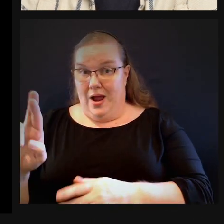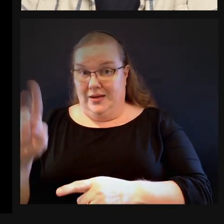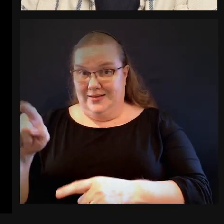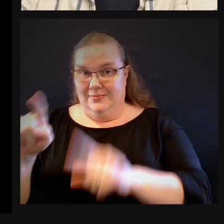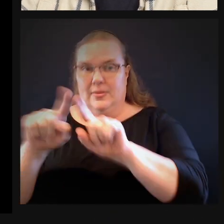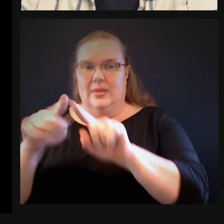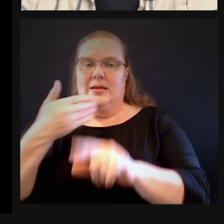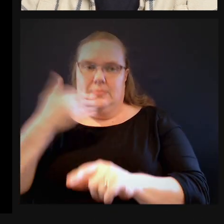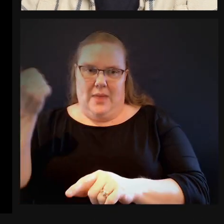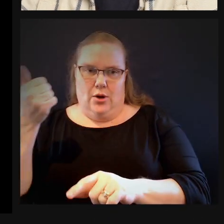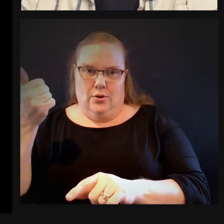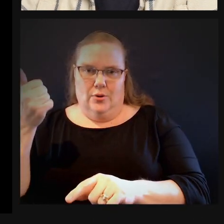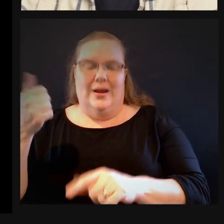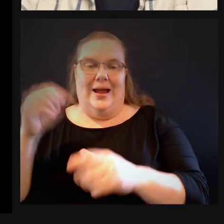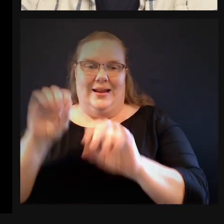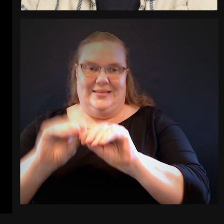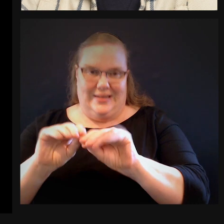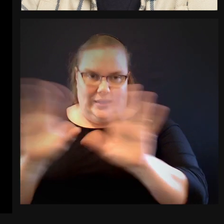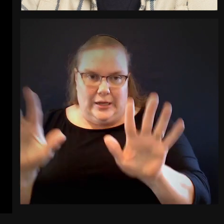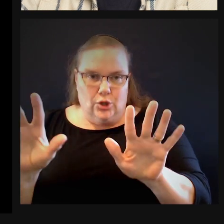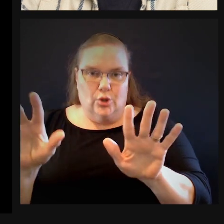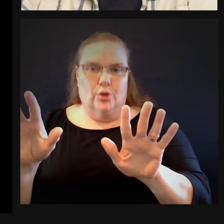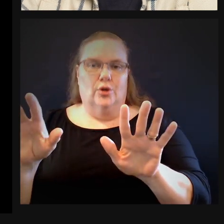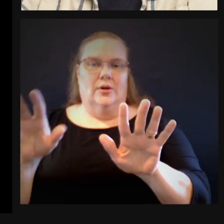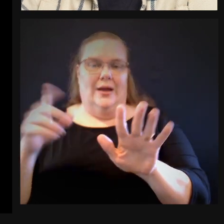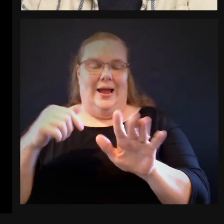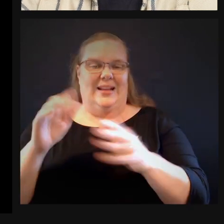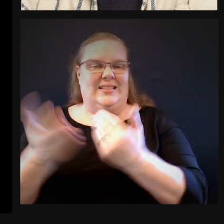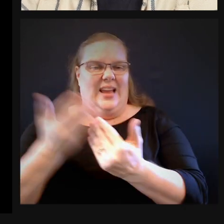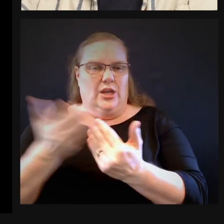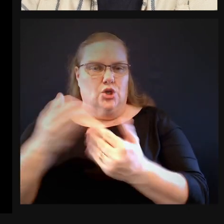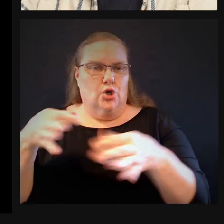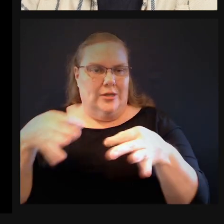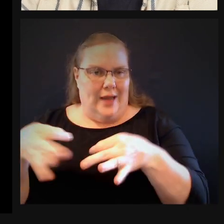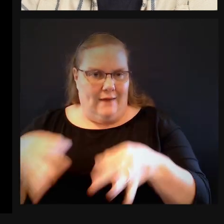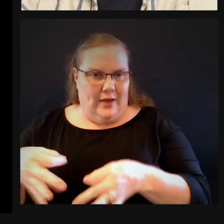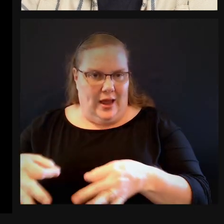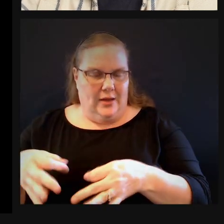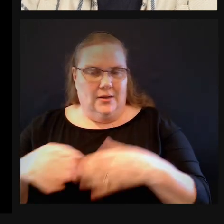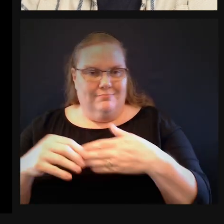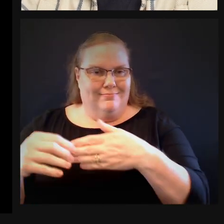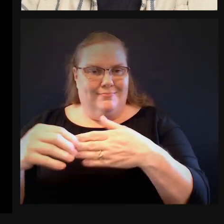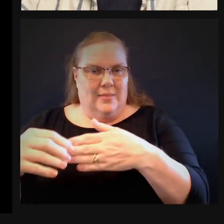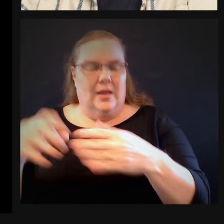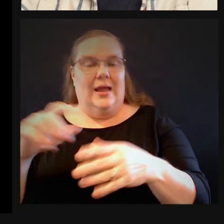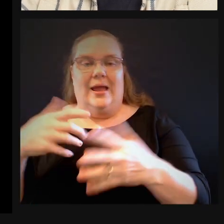A much cleaner arrangement that was easier to navigate, even when not using a screen reader,